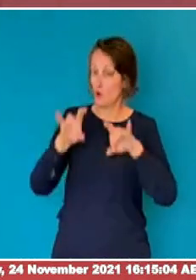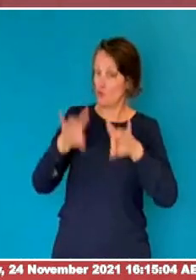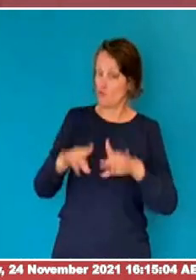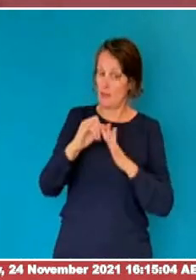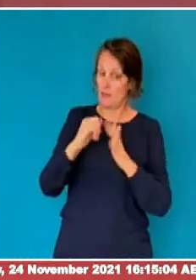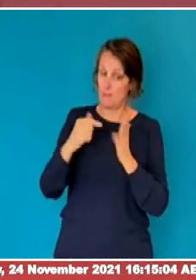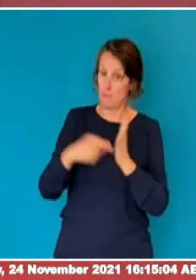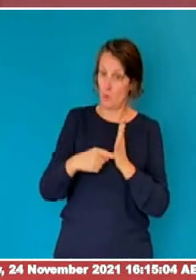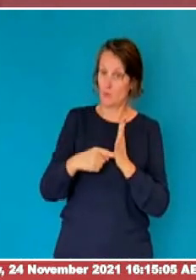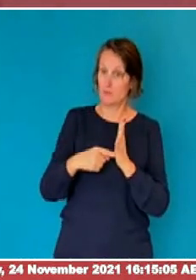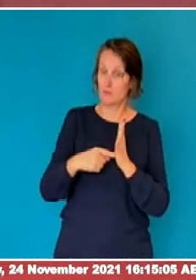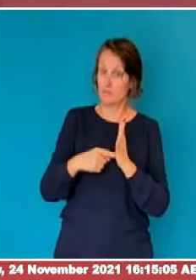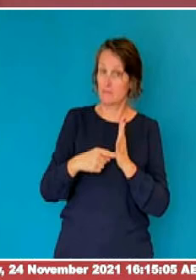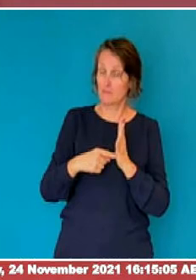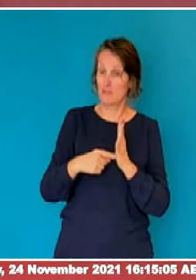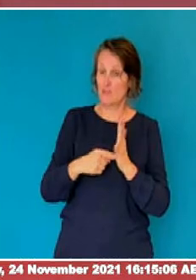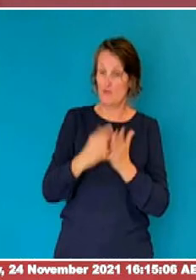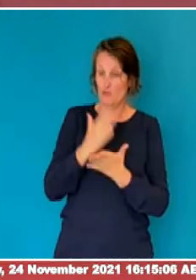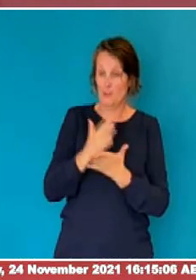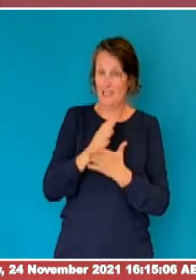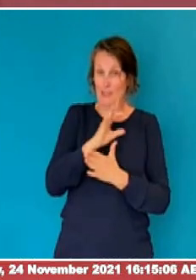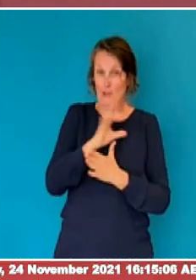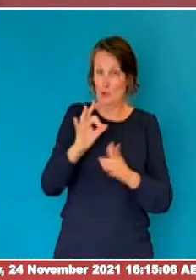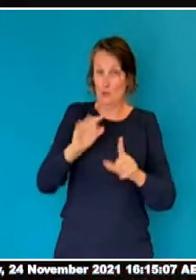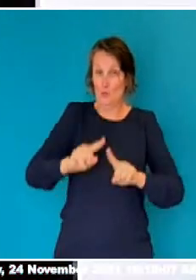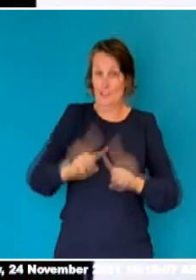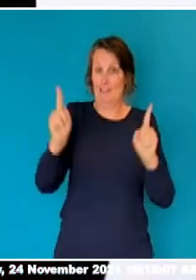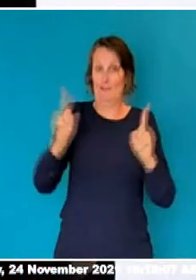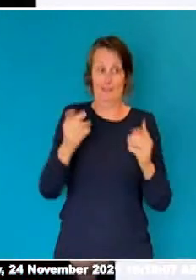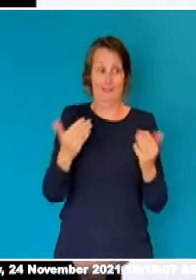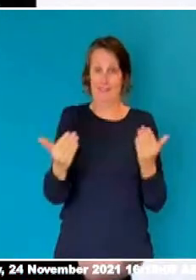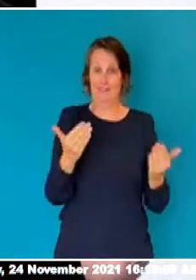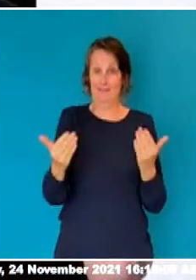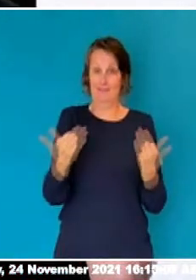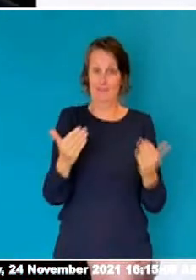is no practical difference between the obligation under the Disability